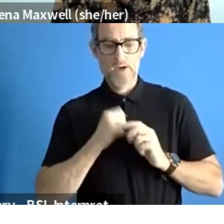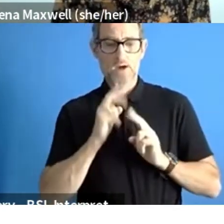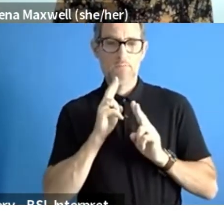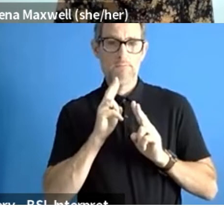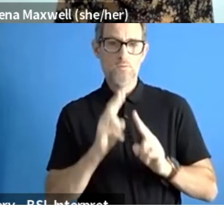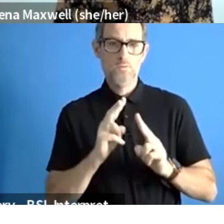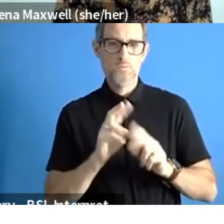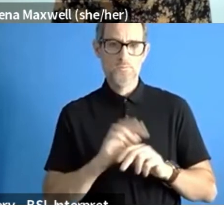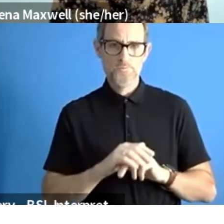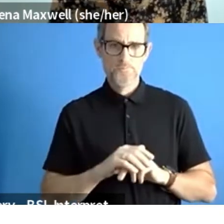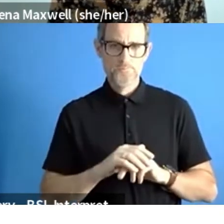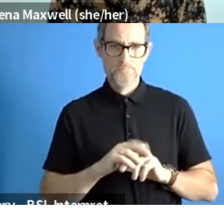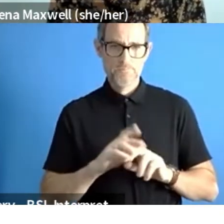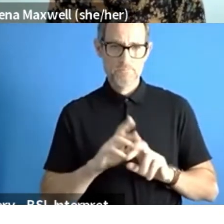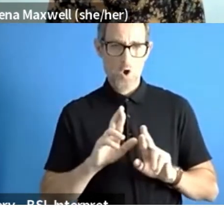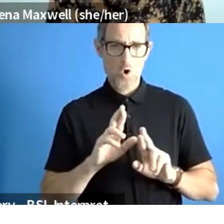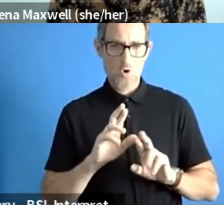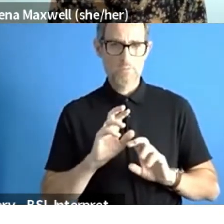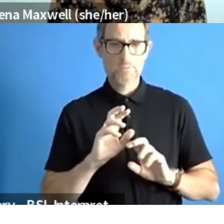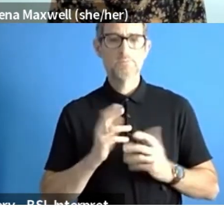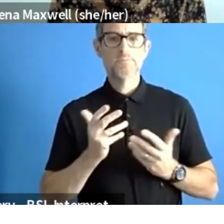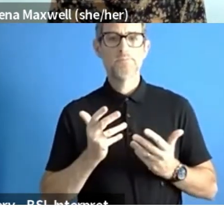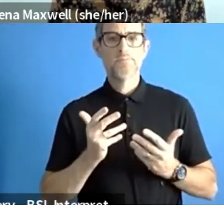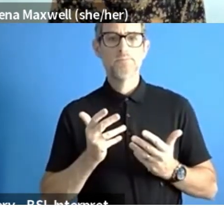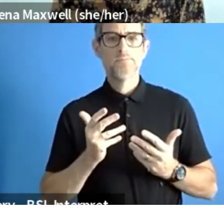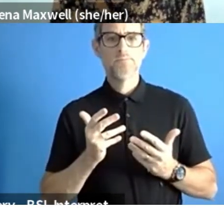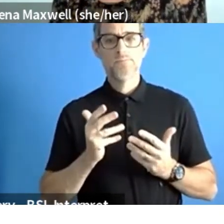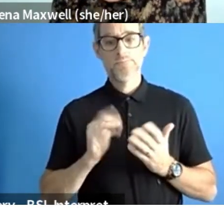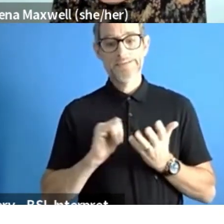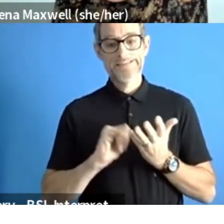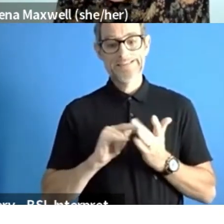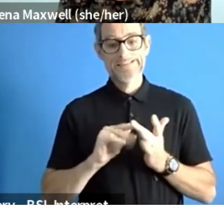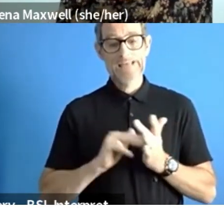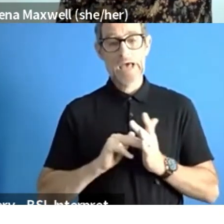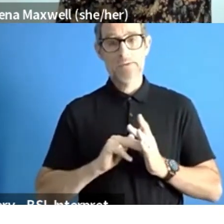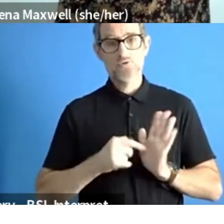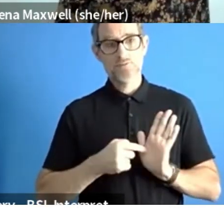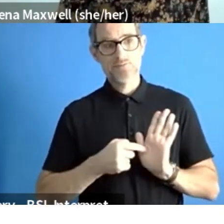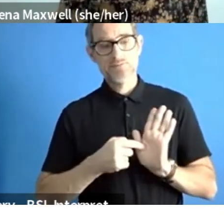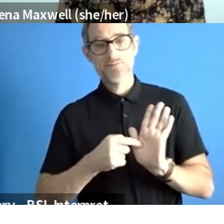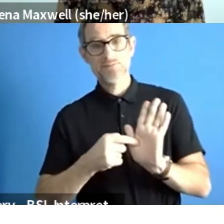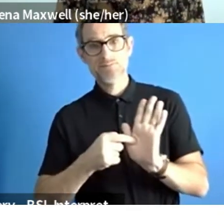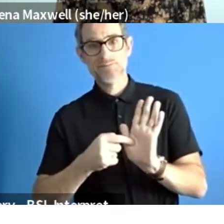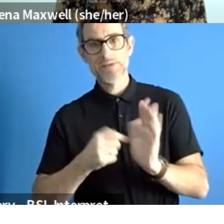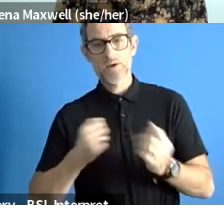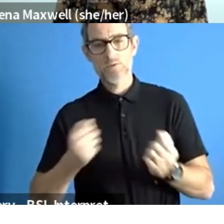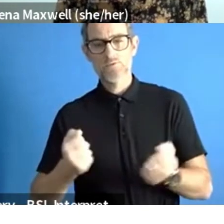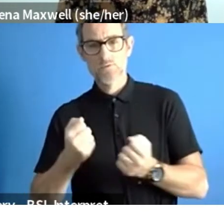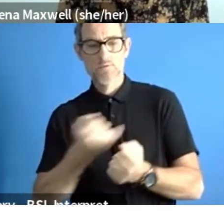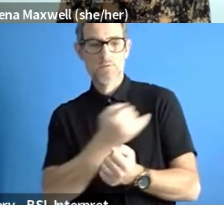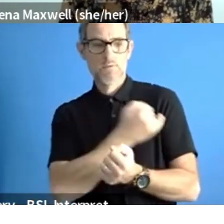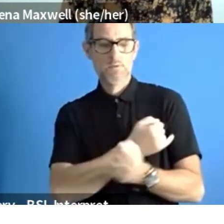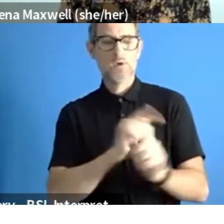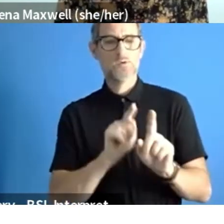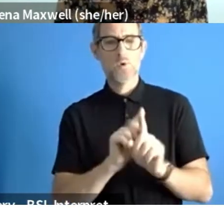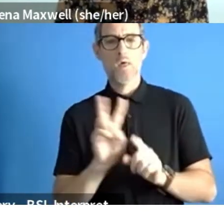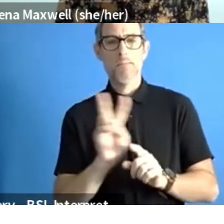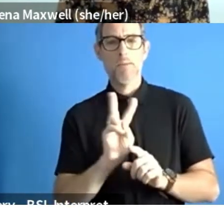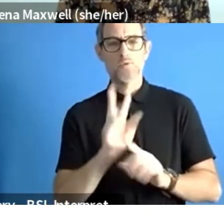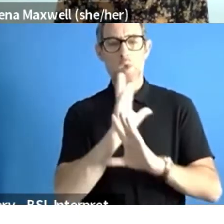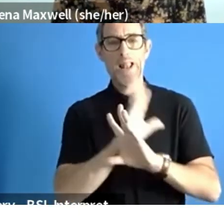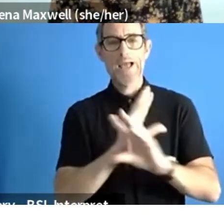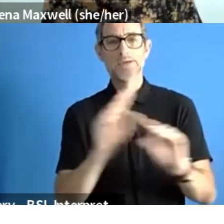I wanted to end with with Simon sharing all our work, we're not